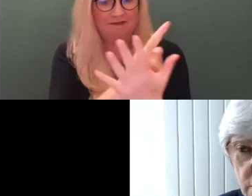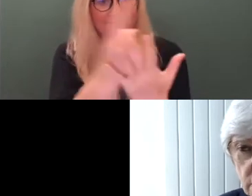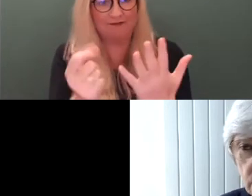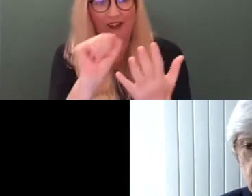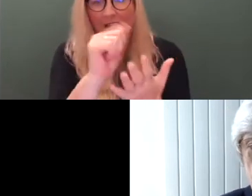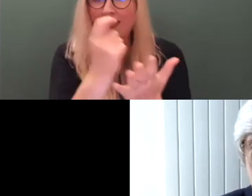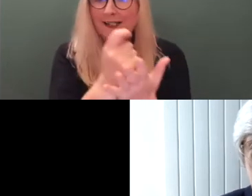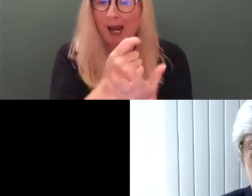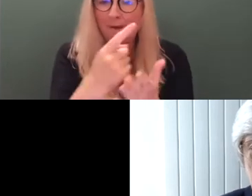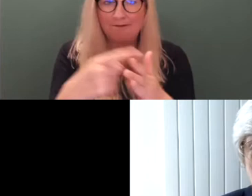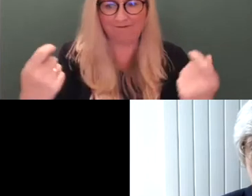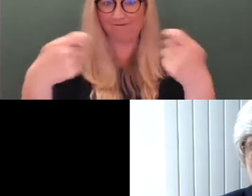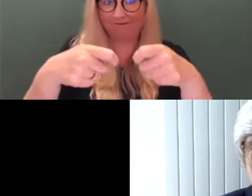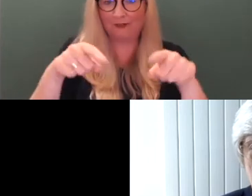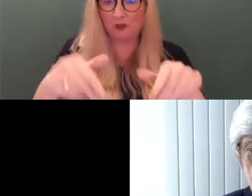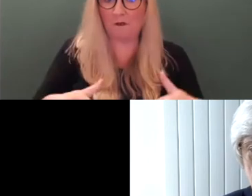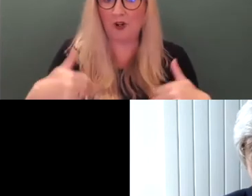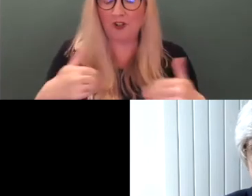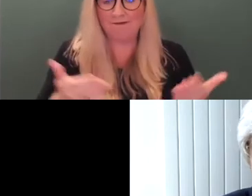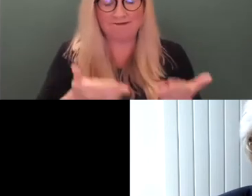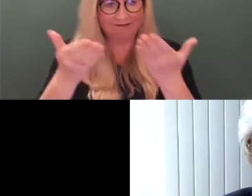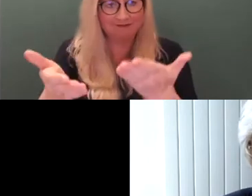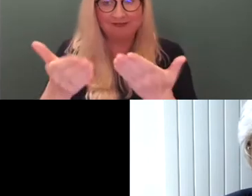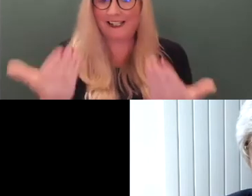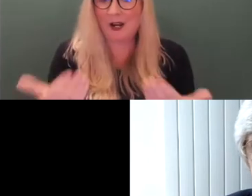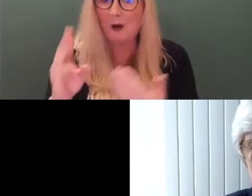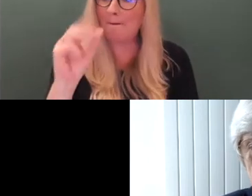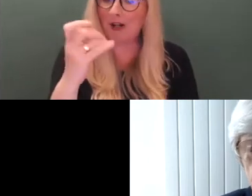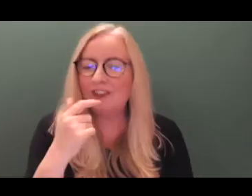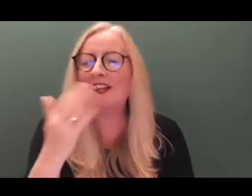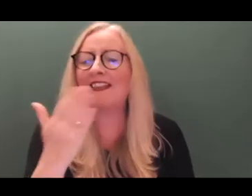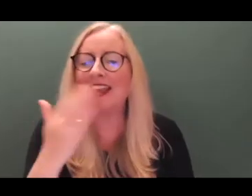this morning. Over to you Patricia. >>: Thank you Aideen and thank you to